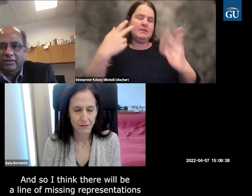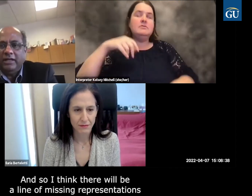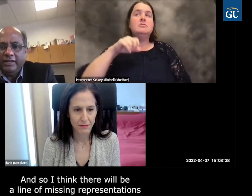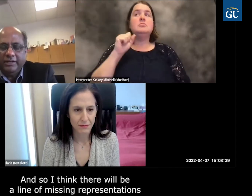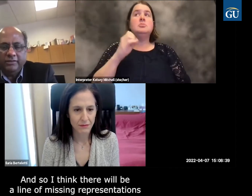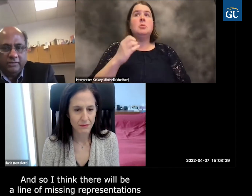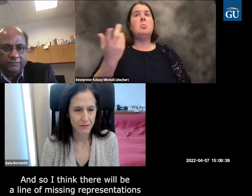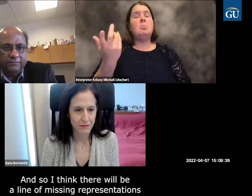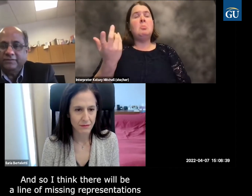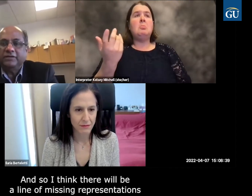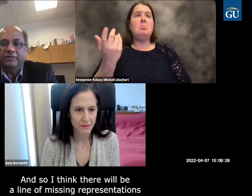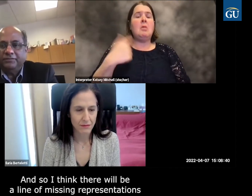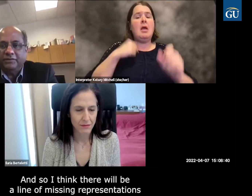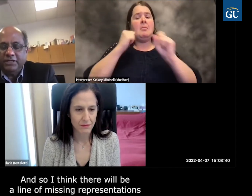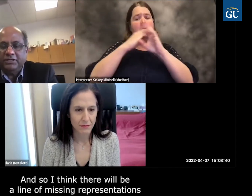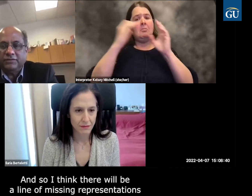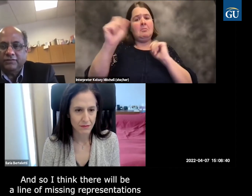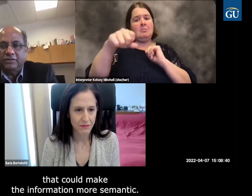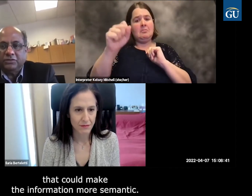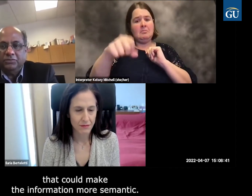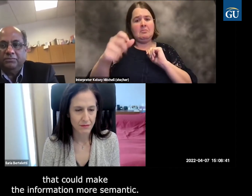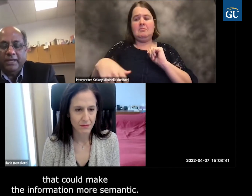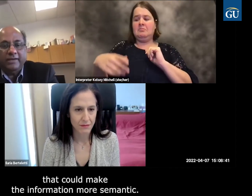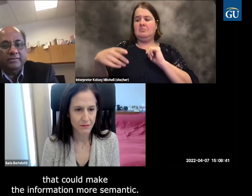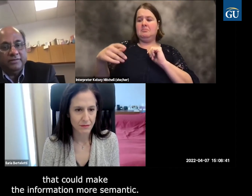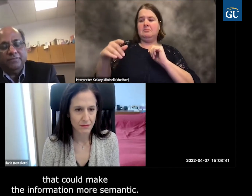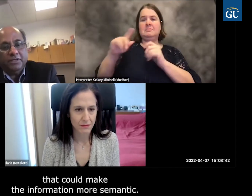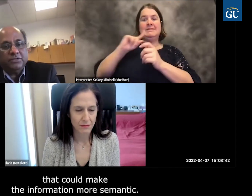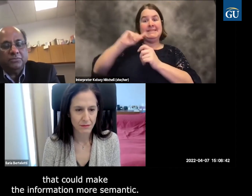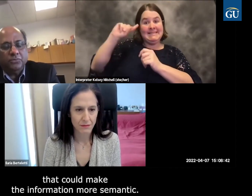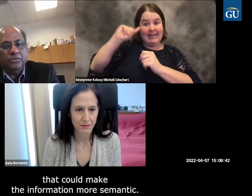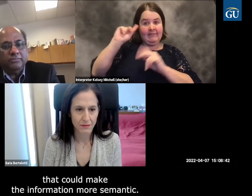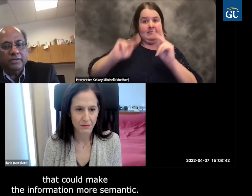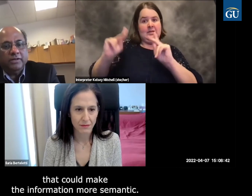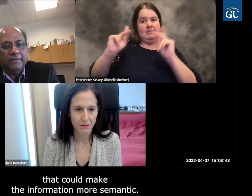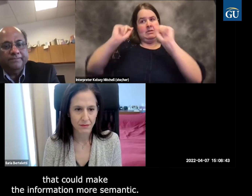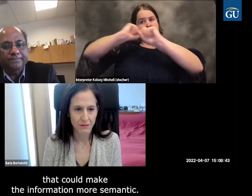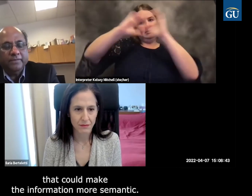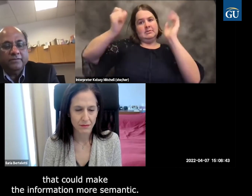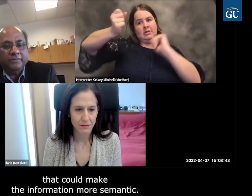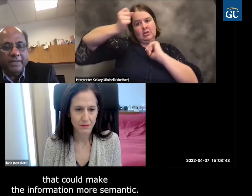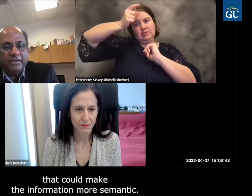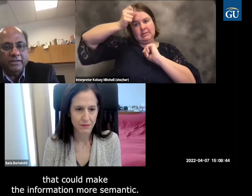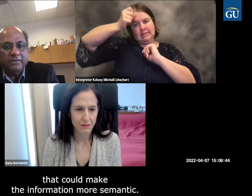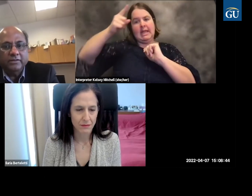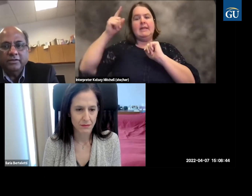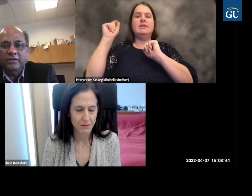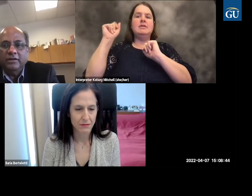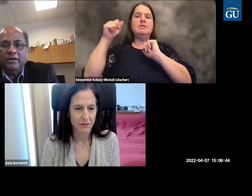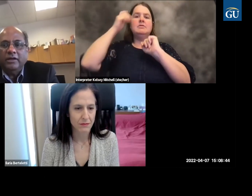line of missing representations that could make the information more